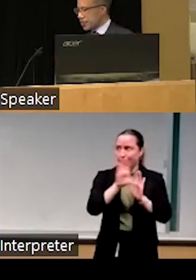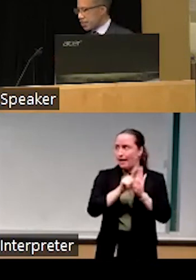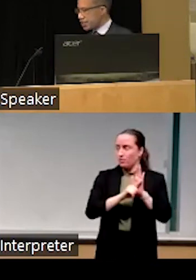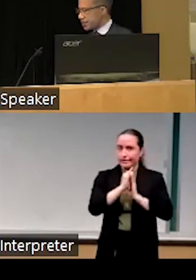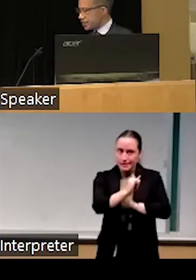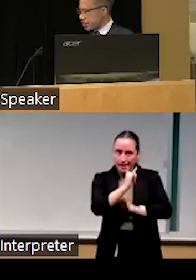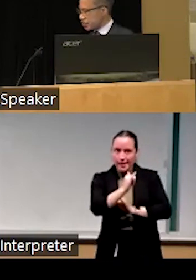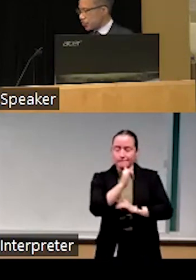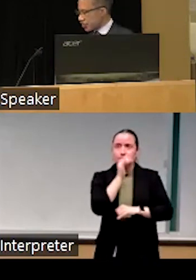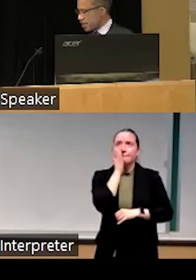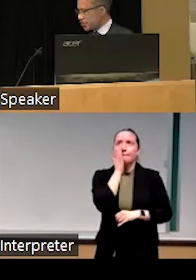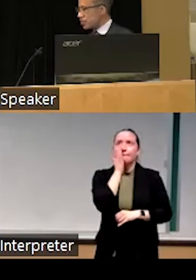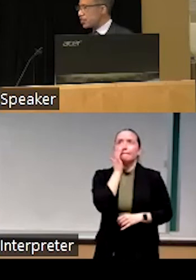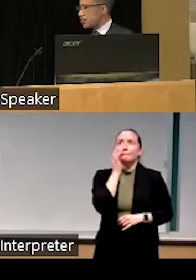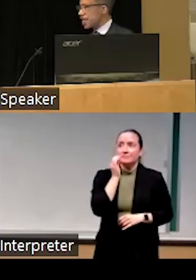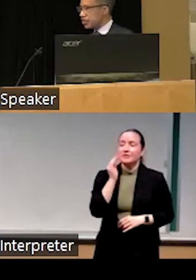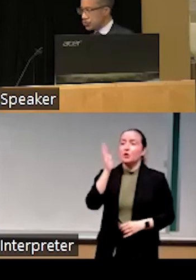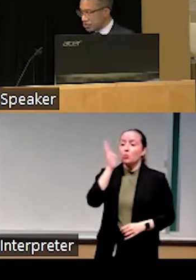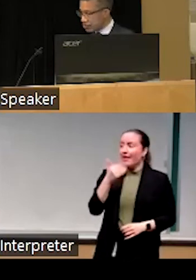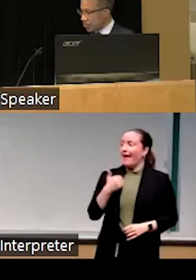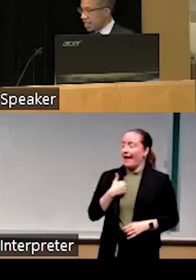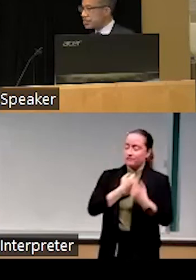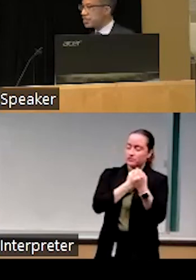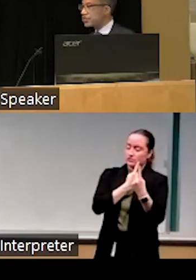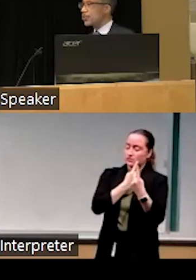um there is there's going to be a certain understanding of certain communication that's